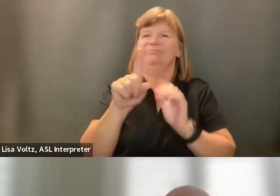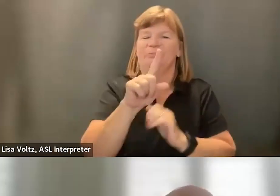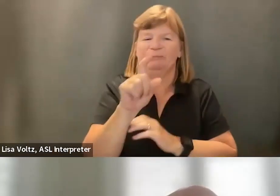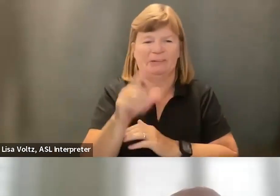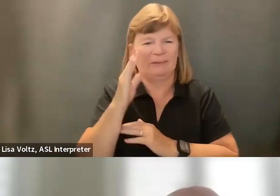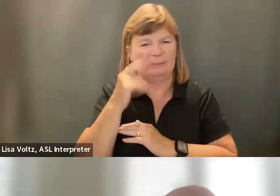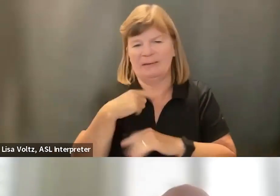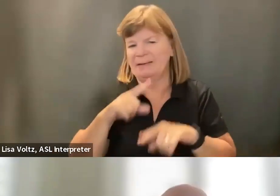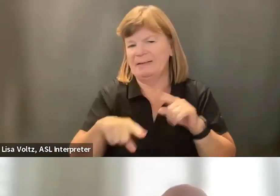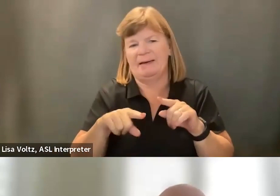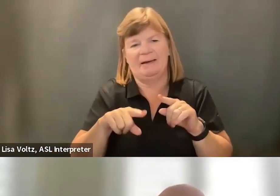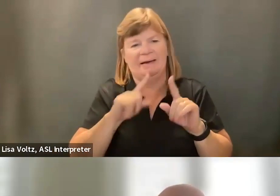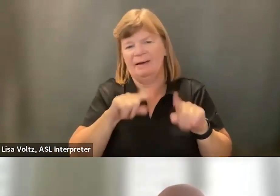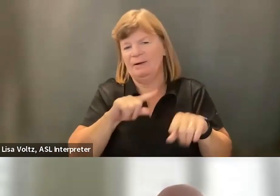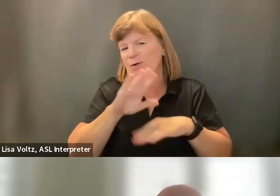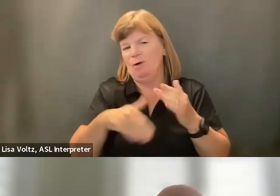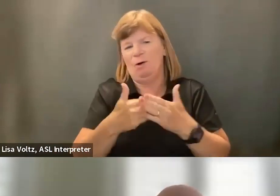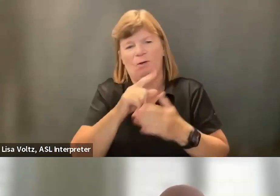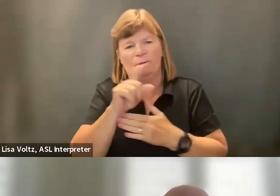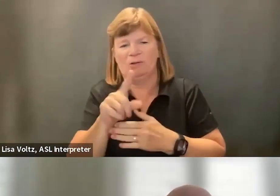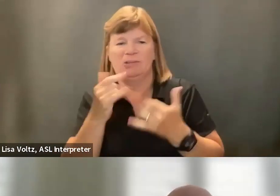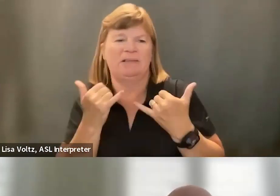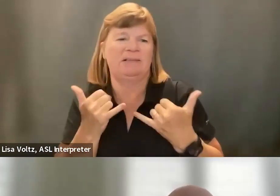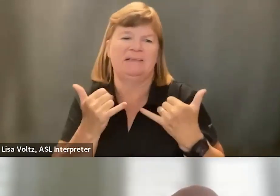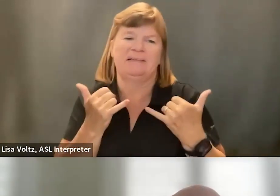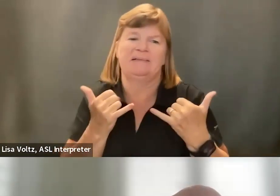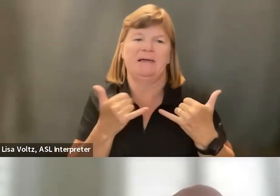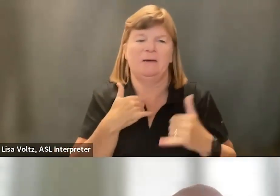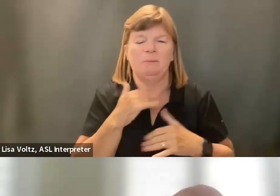to get to all of the questions today we'll try we're certainly going to get to a few of them is